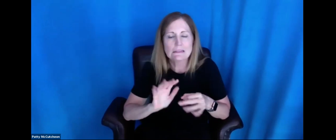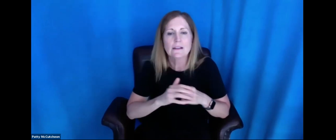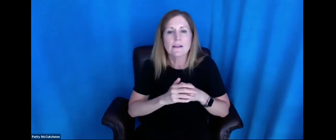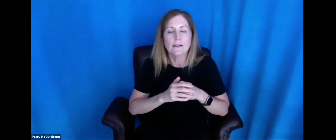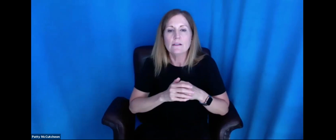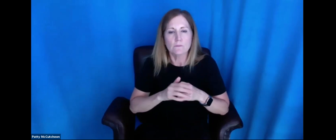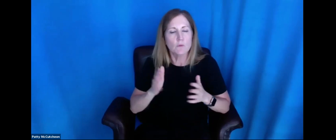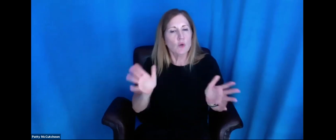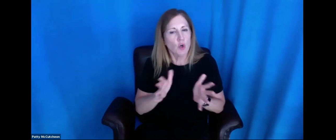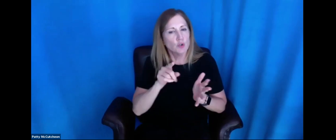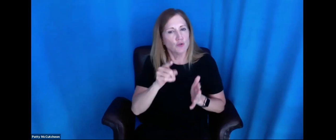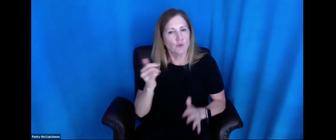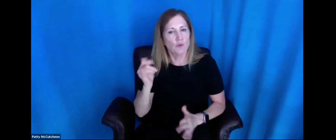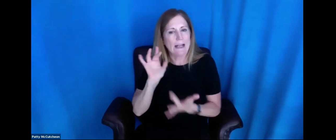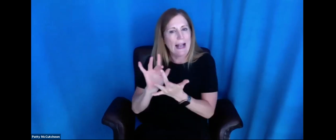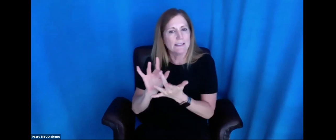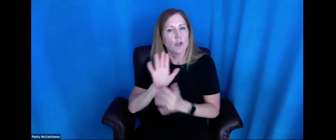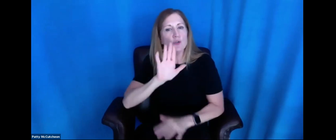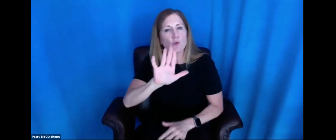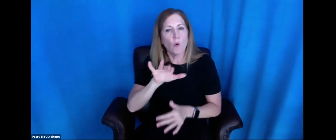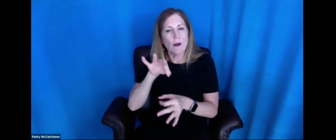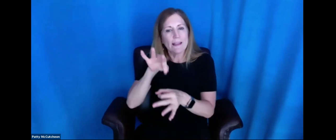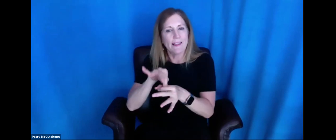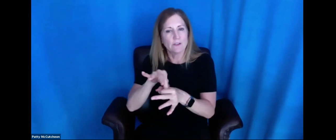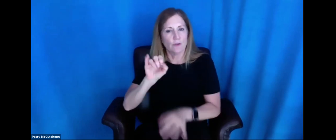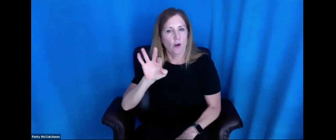the Ramsey County or your elections office regarding that.